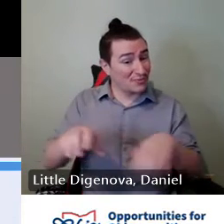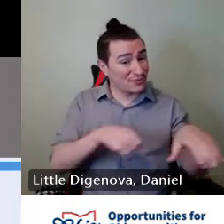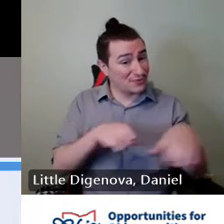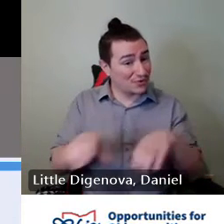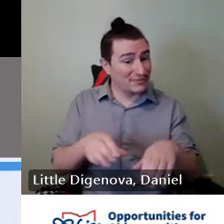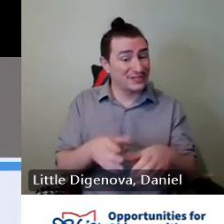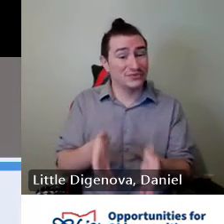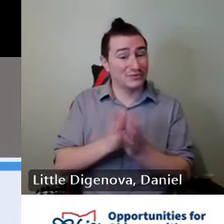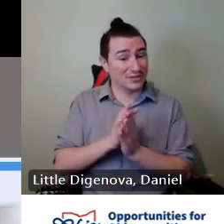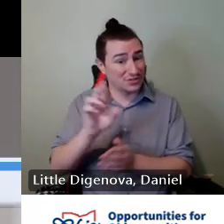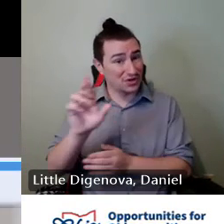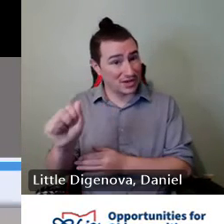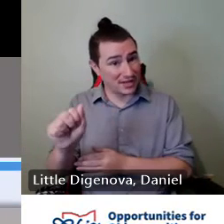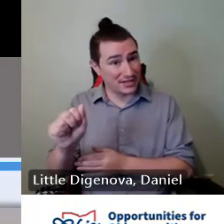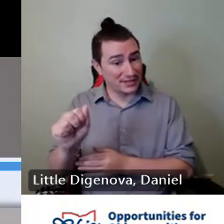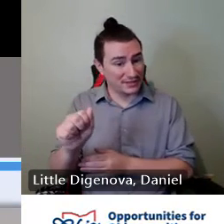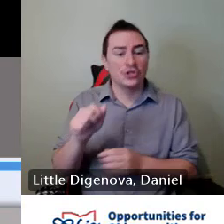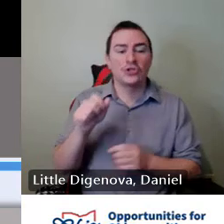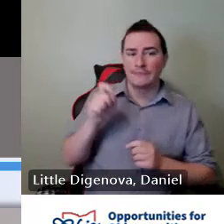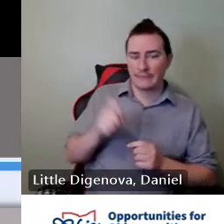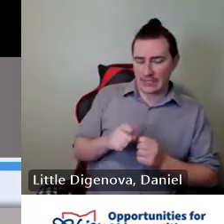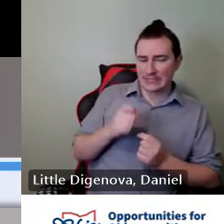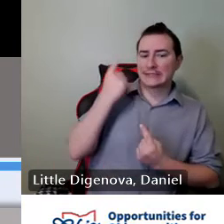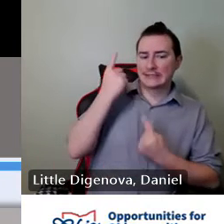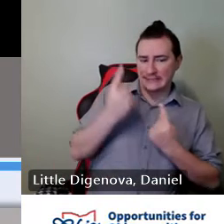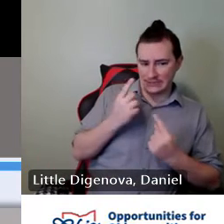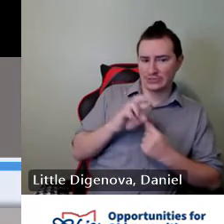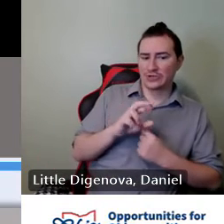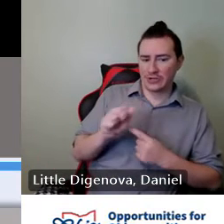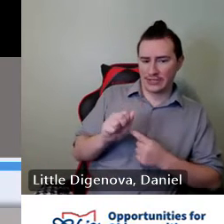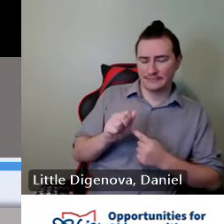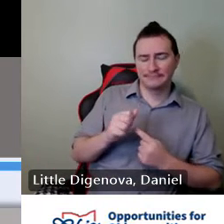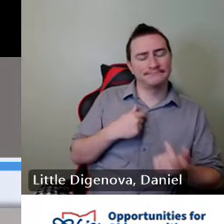considered. Julie I imagine employers have questions about applying the